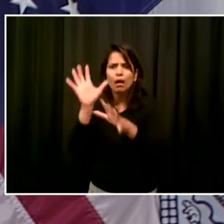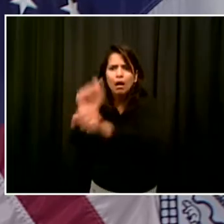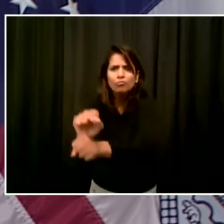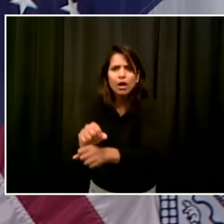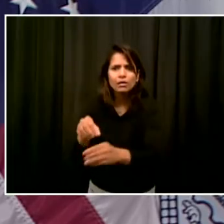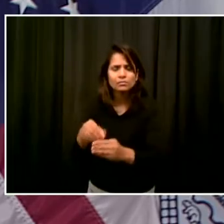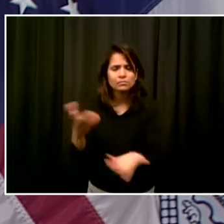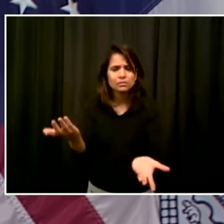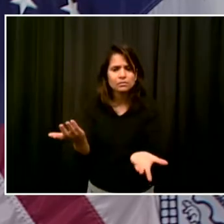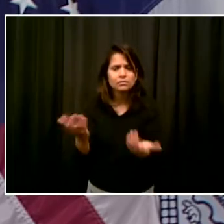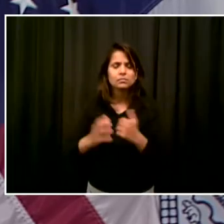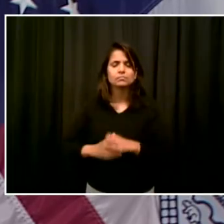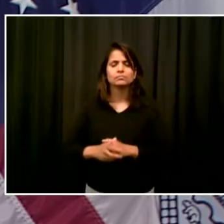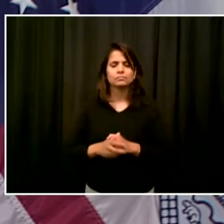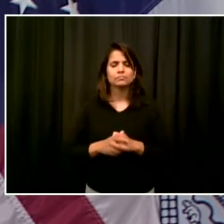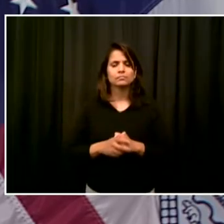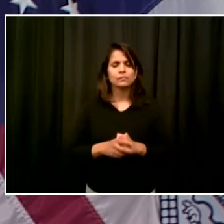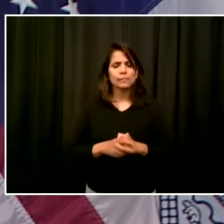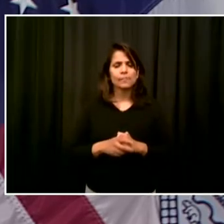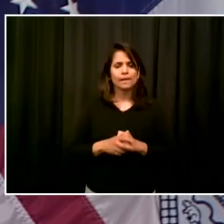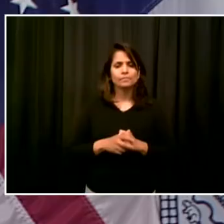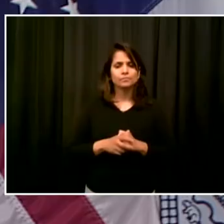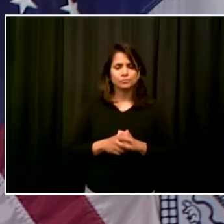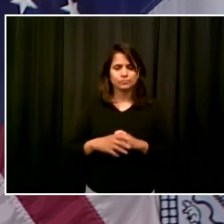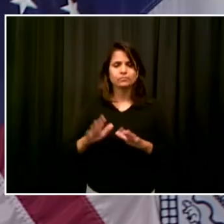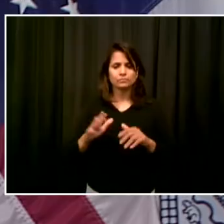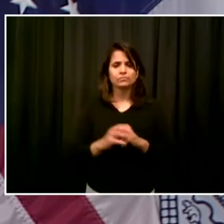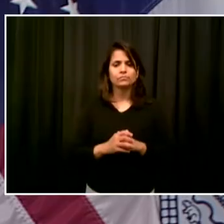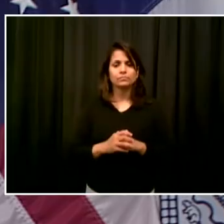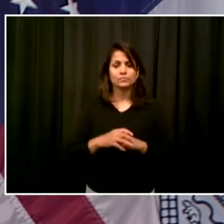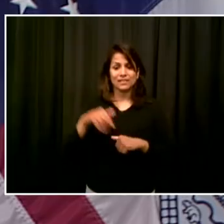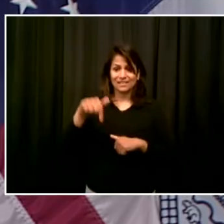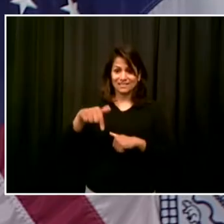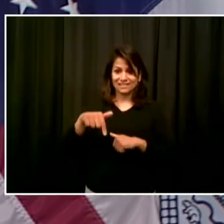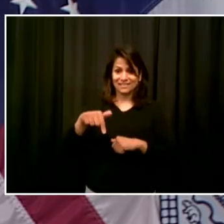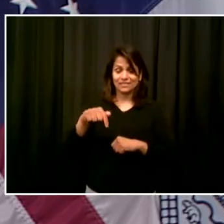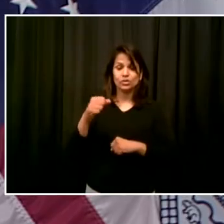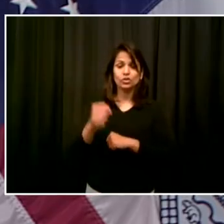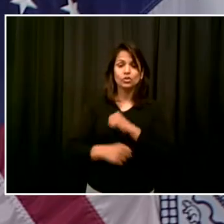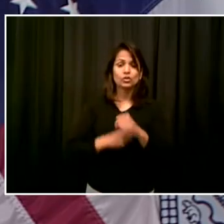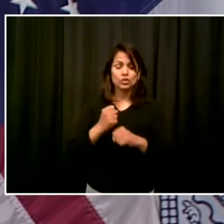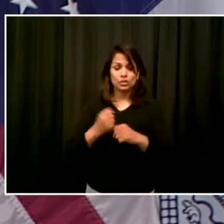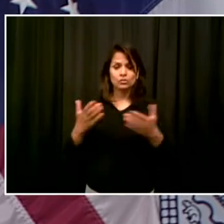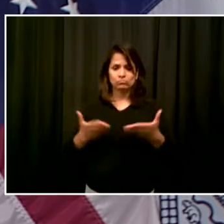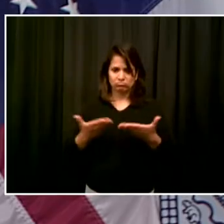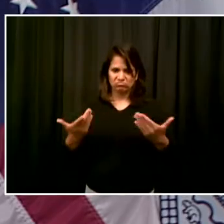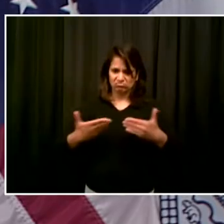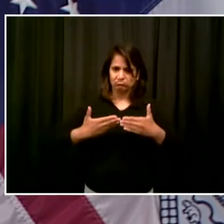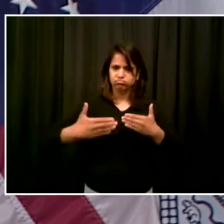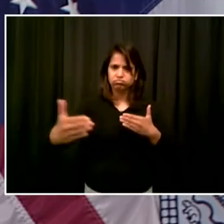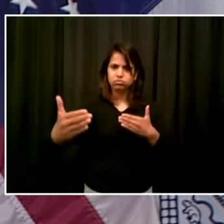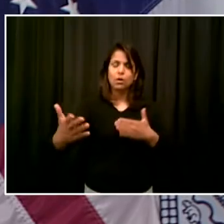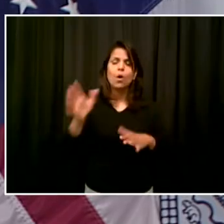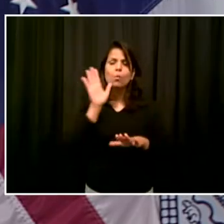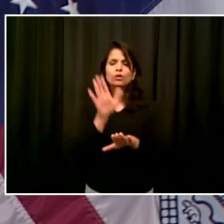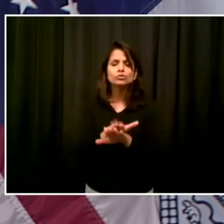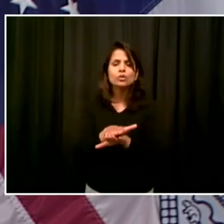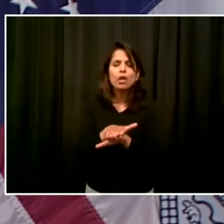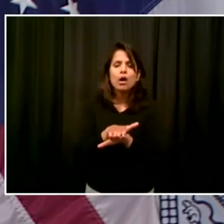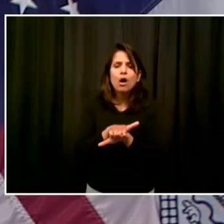EDUCATION AND NYPD. AWHT IS IMPORTANT TO UNDERSTAND RHEE IS THAT IN THE FIRST YEAR OF THE TRANSIONTI